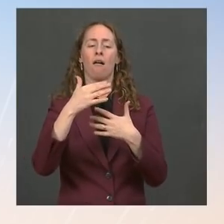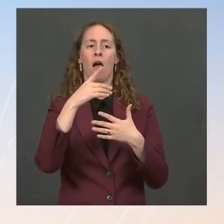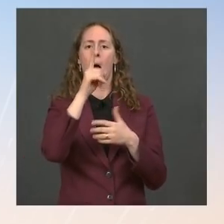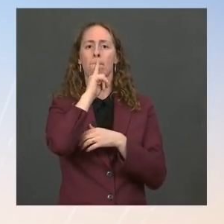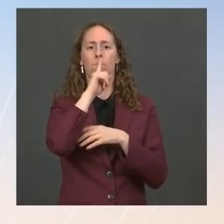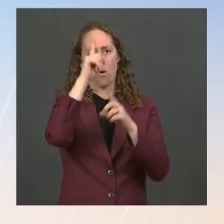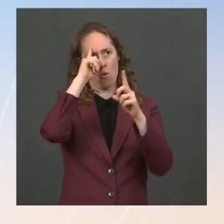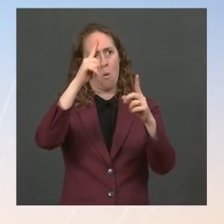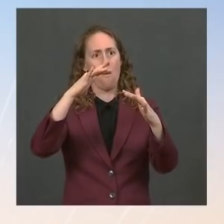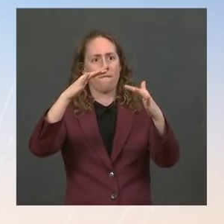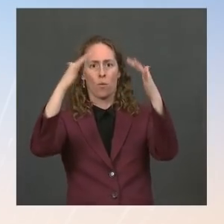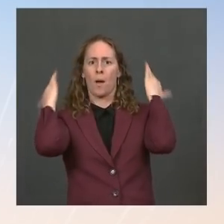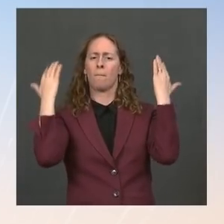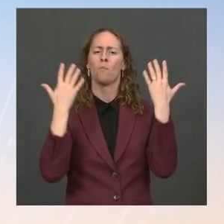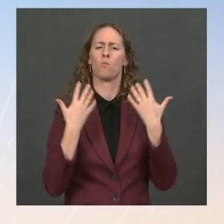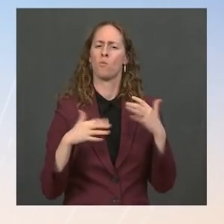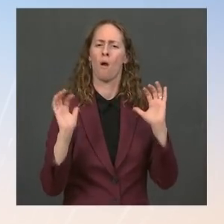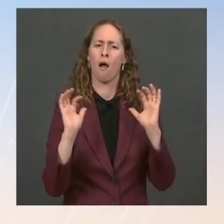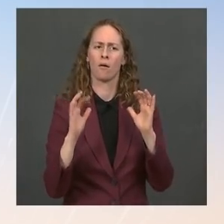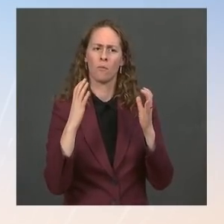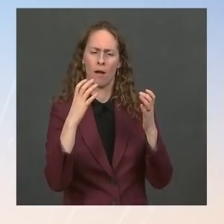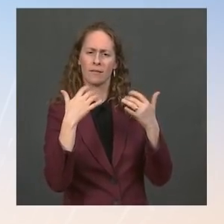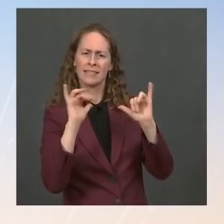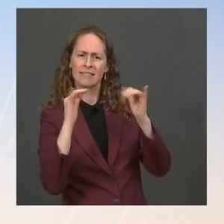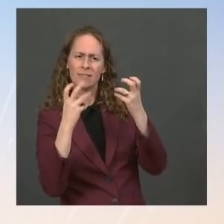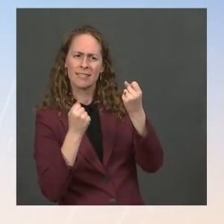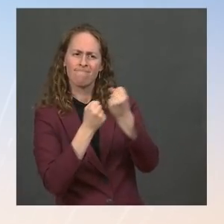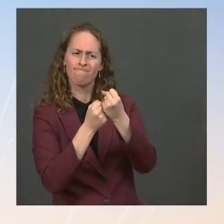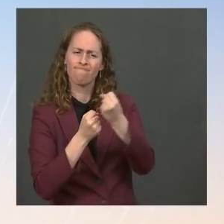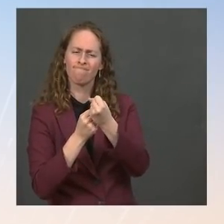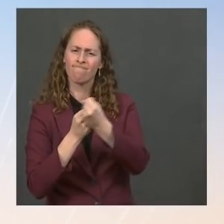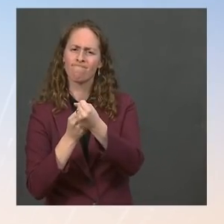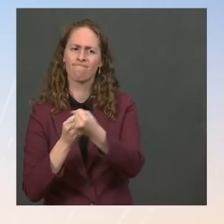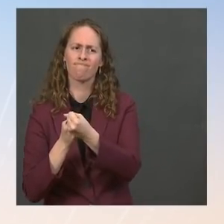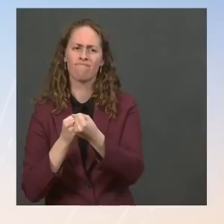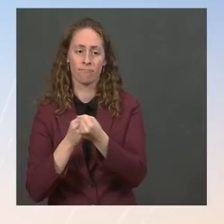as a part of the reconciliation process. And as I noted to Ed, the next step is really to see